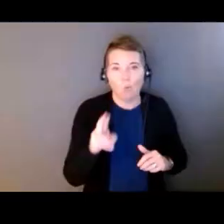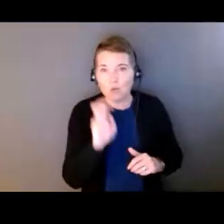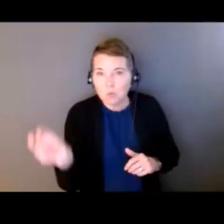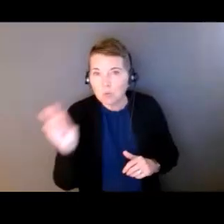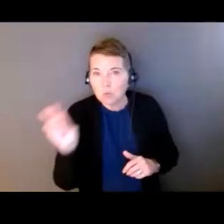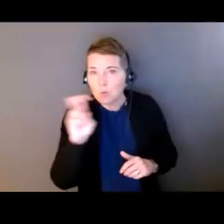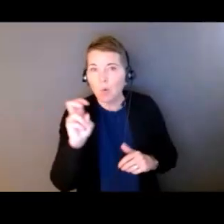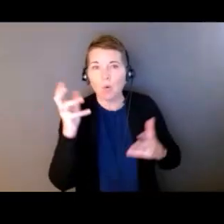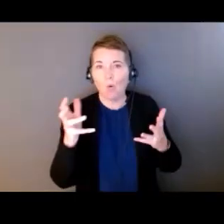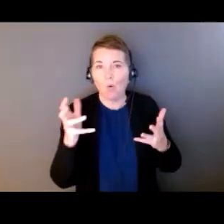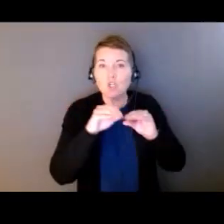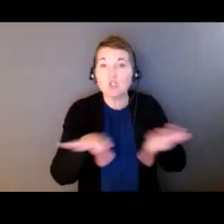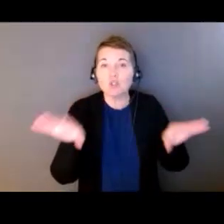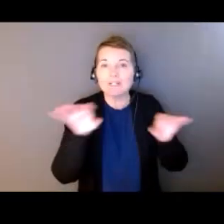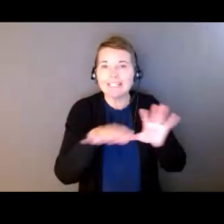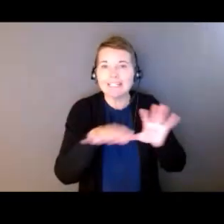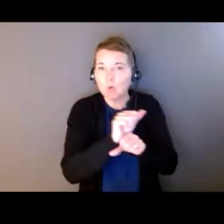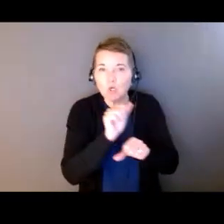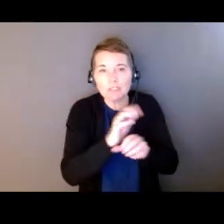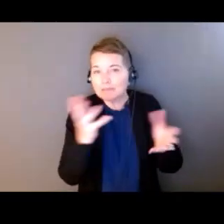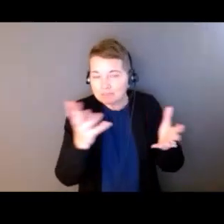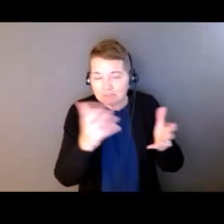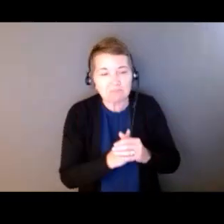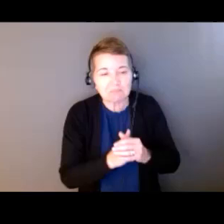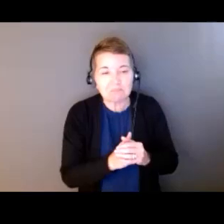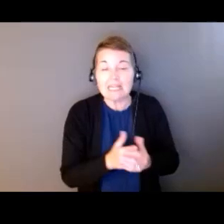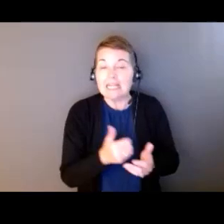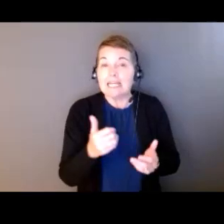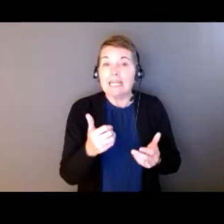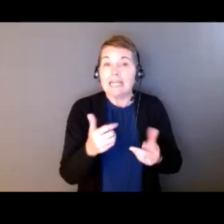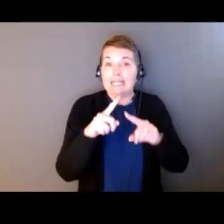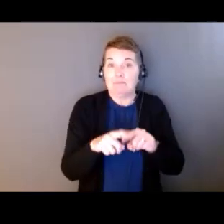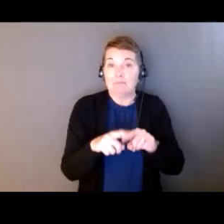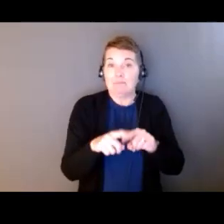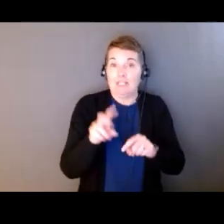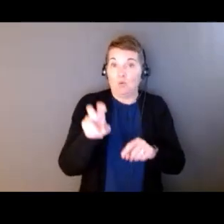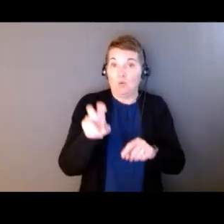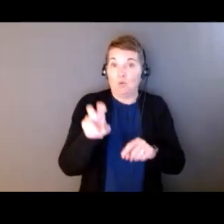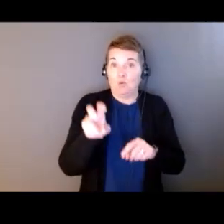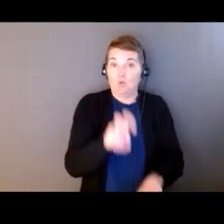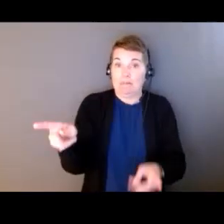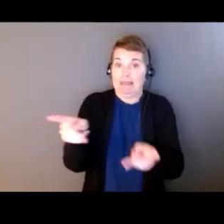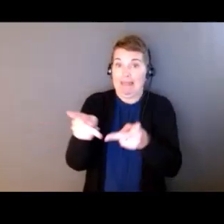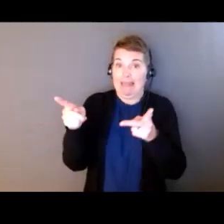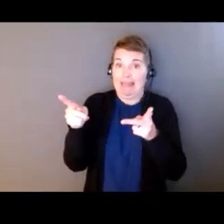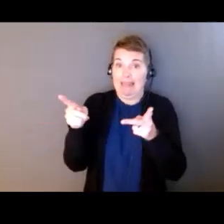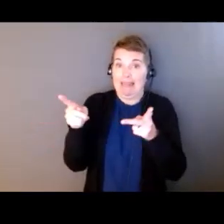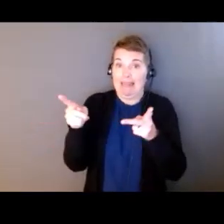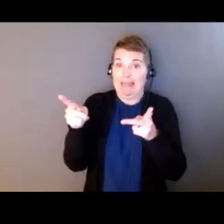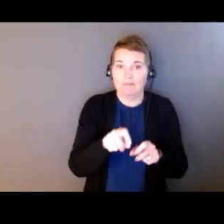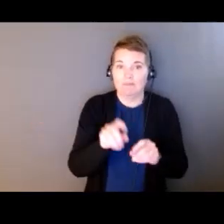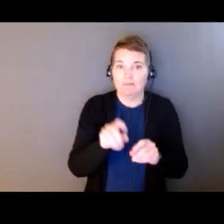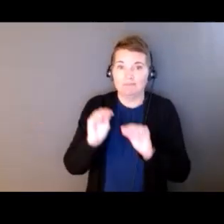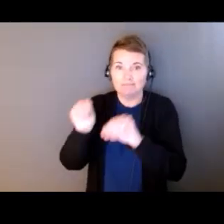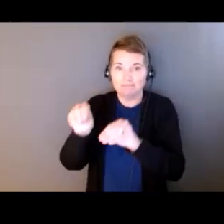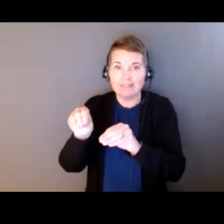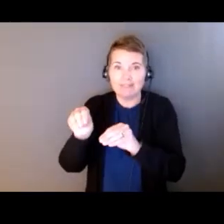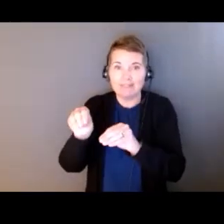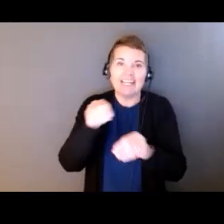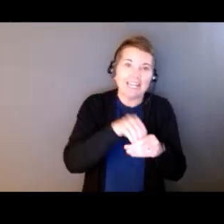Depending on the tour designation they selected prior, the respective sections for destinations in or outside Canada will populate accordingly.